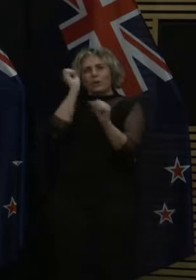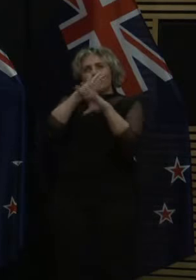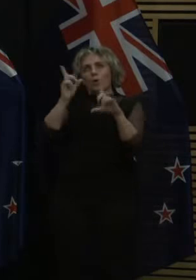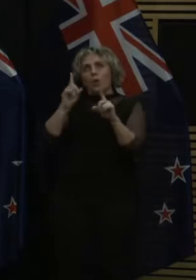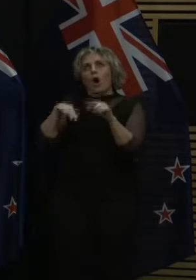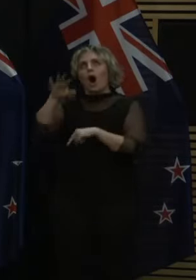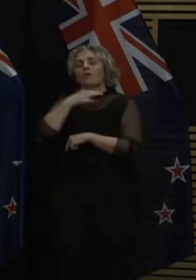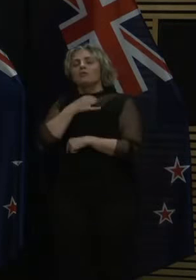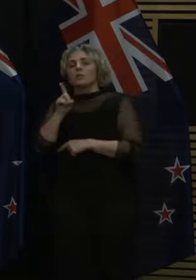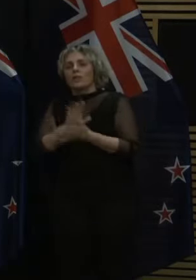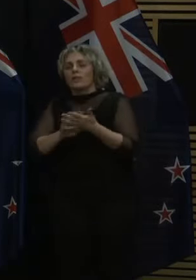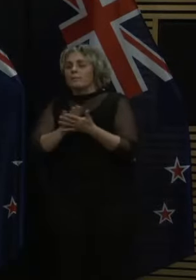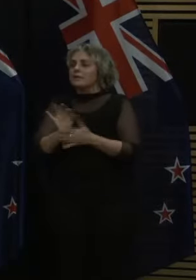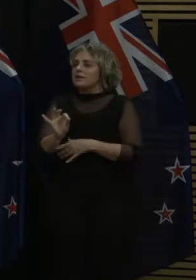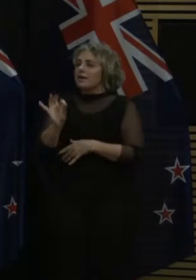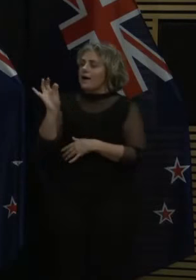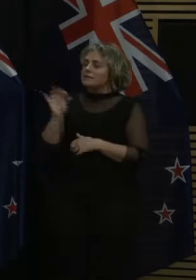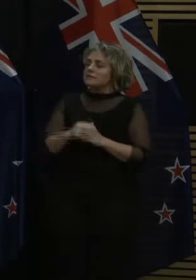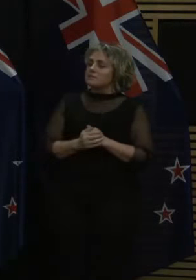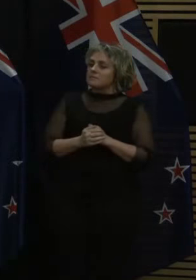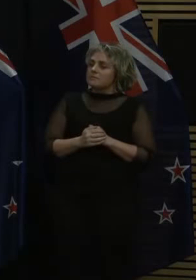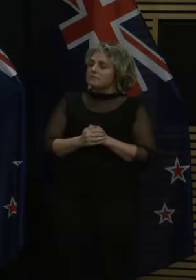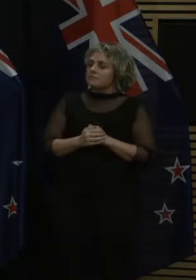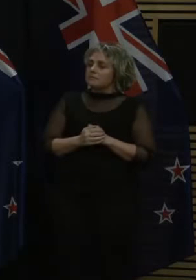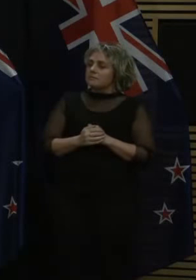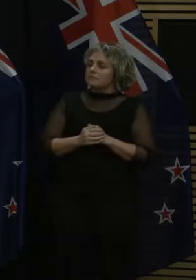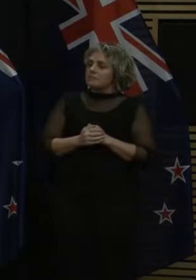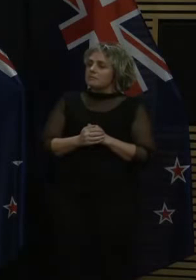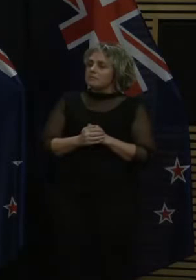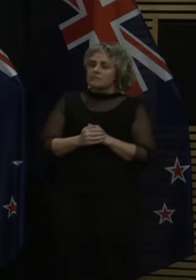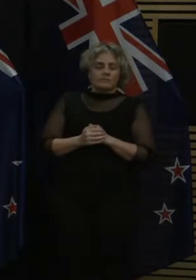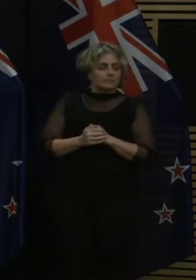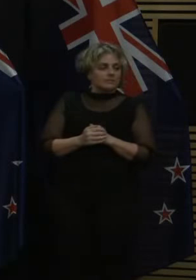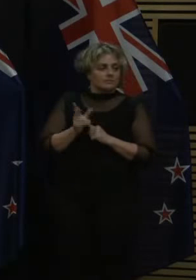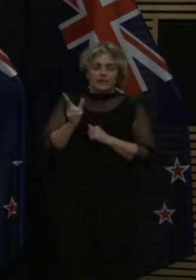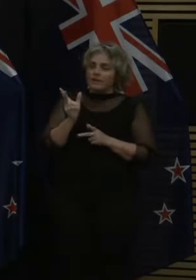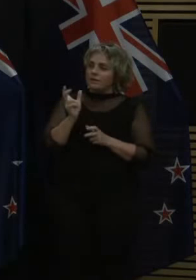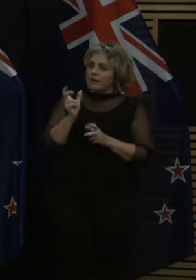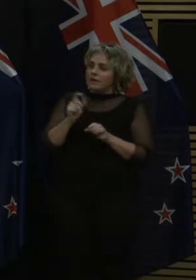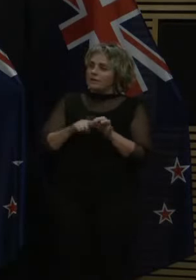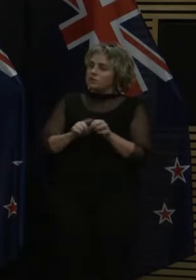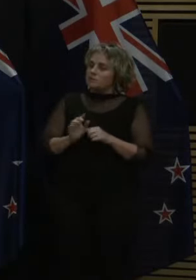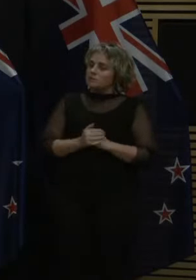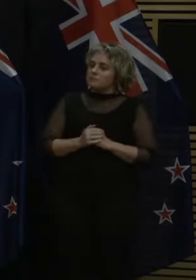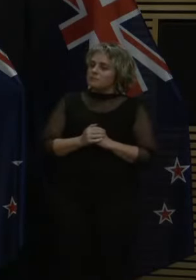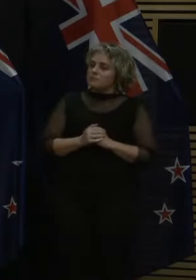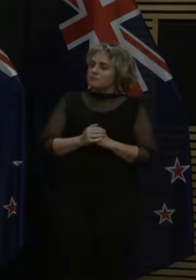certificate every time you go